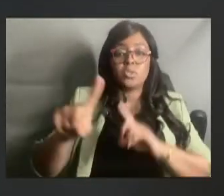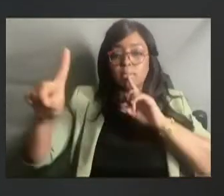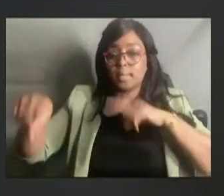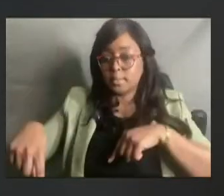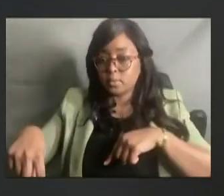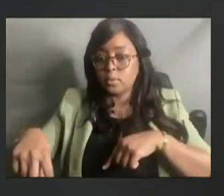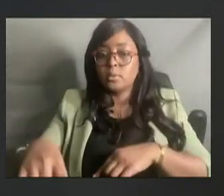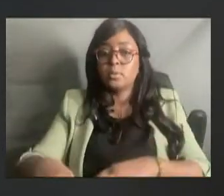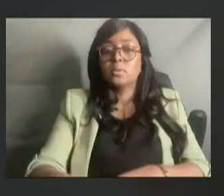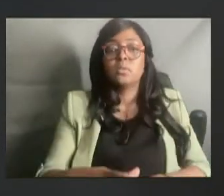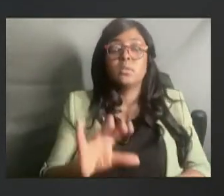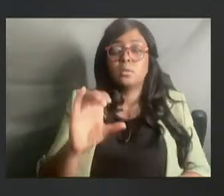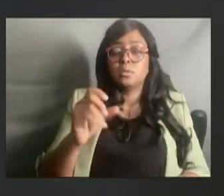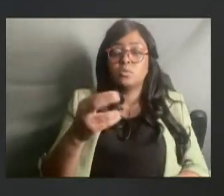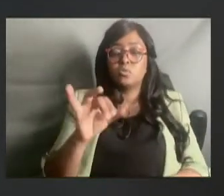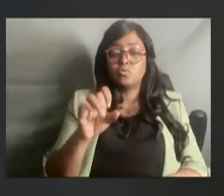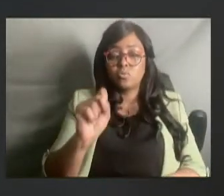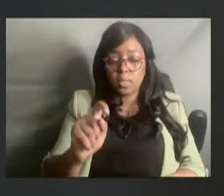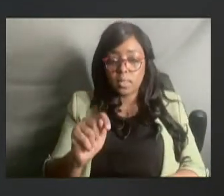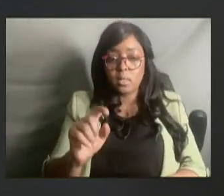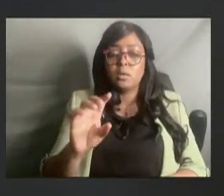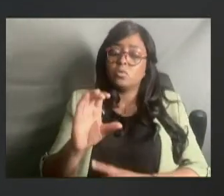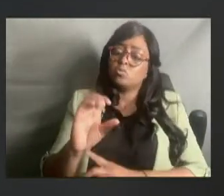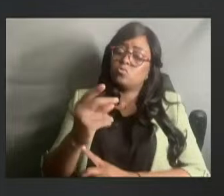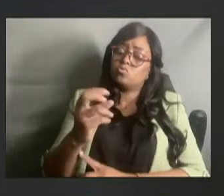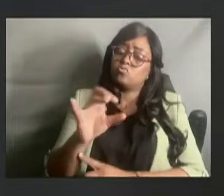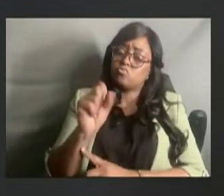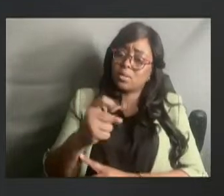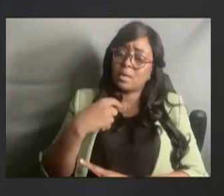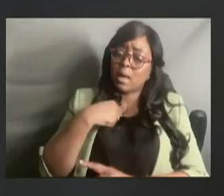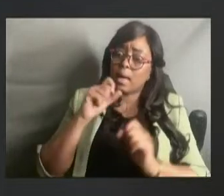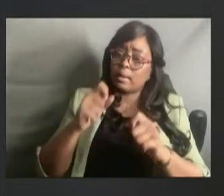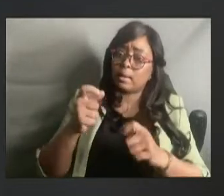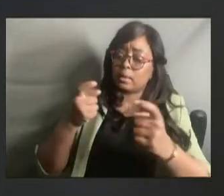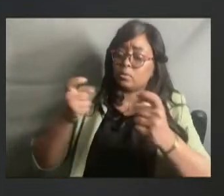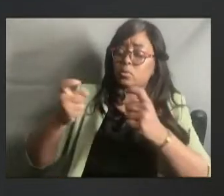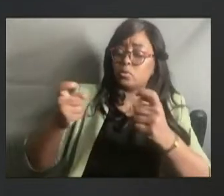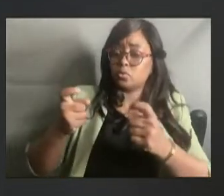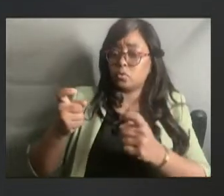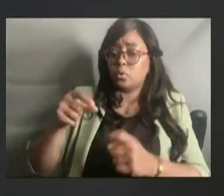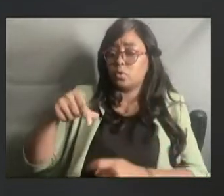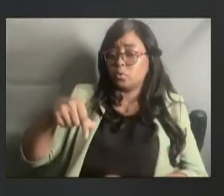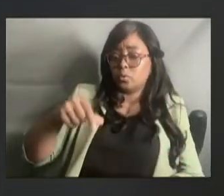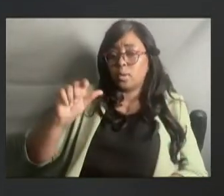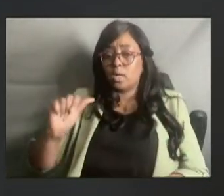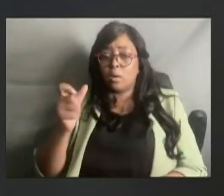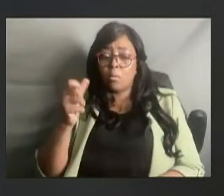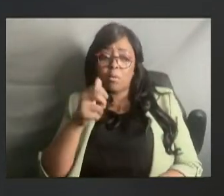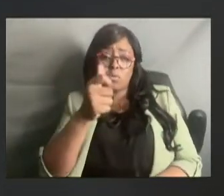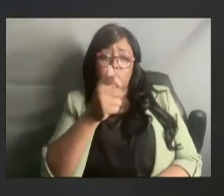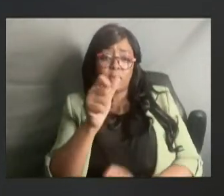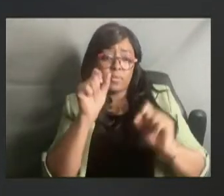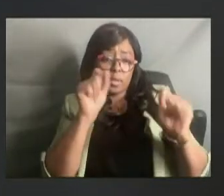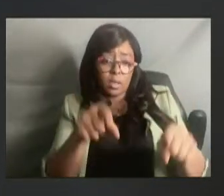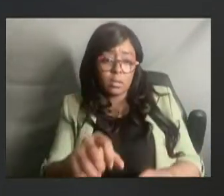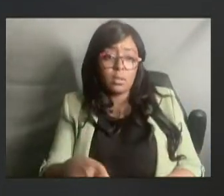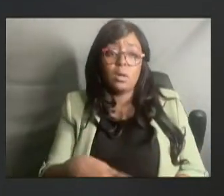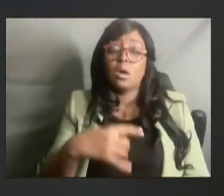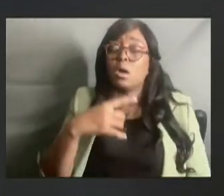slide deck portion. And we're going to jump to the to the Q&A. And Chris I can quarterback Q&A